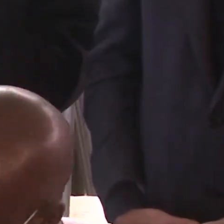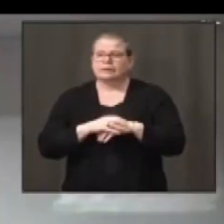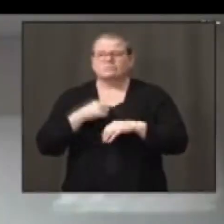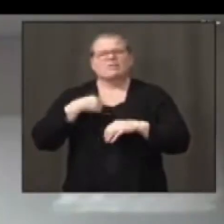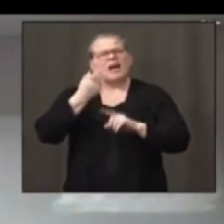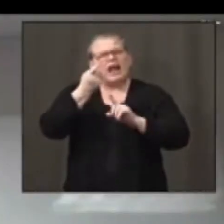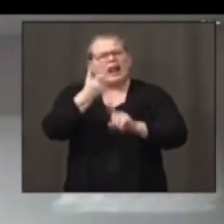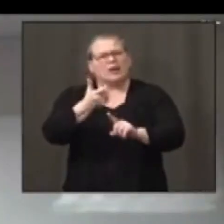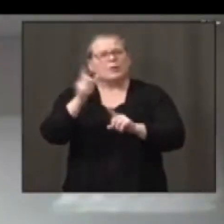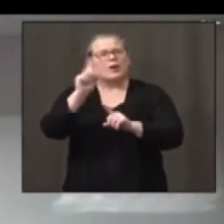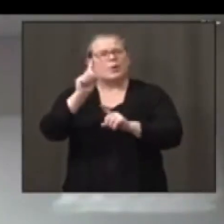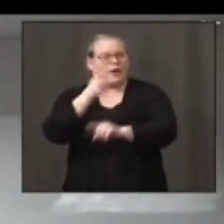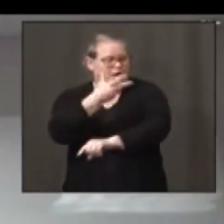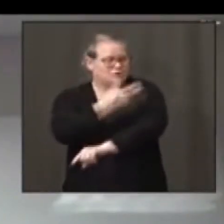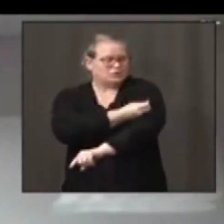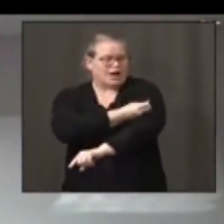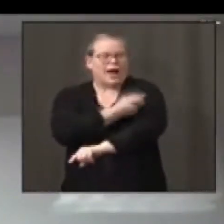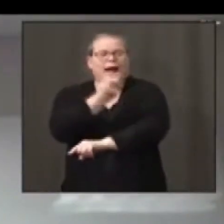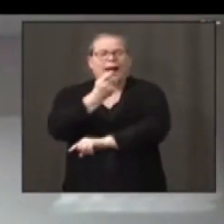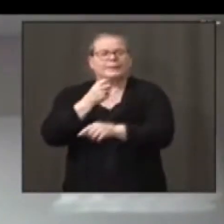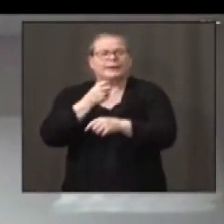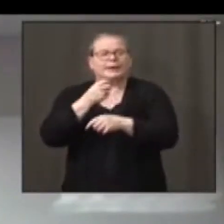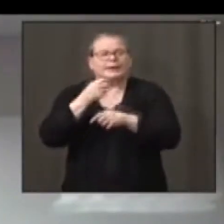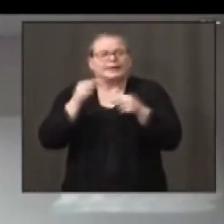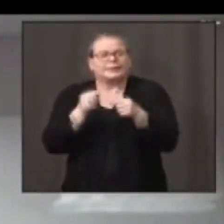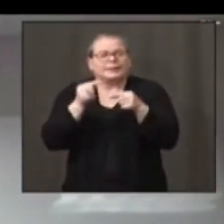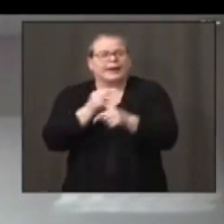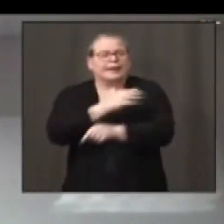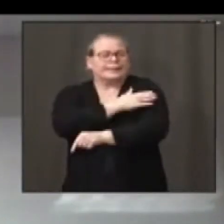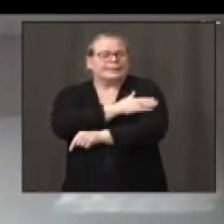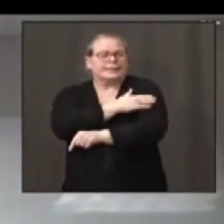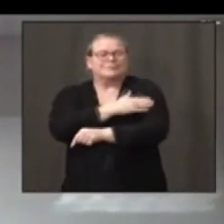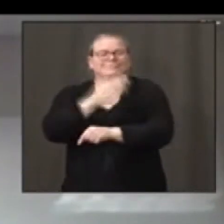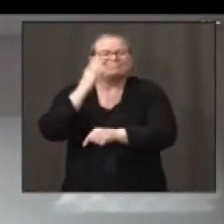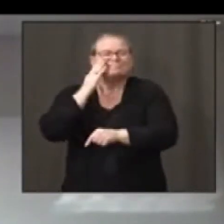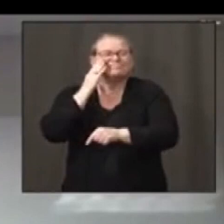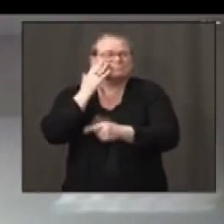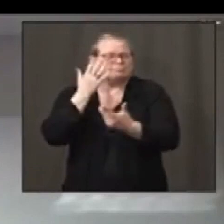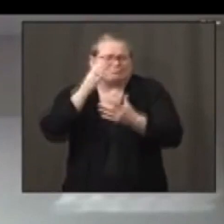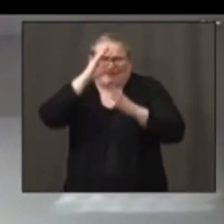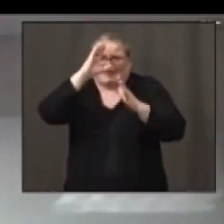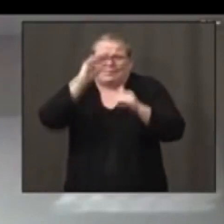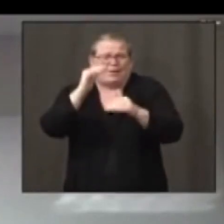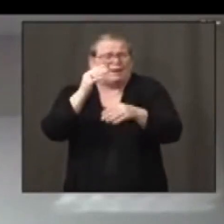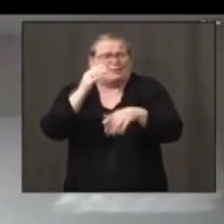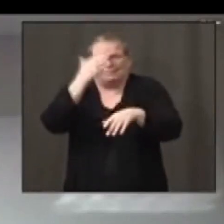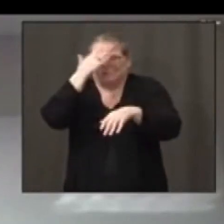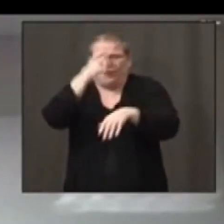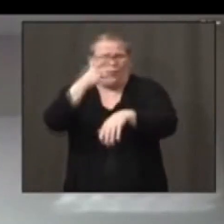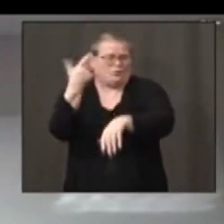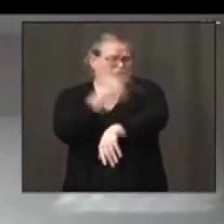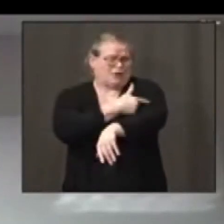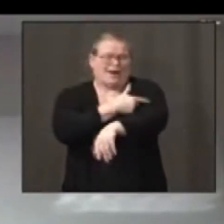THE STATE. KEITH THE STATE. KEITH GRANT THE STATE. KEITH GRANT WAS THE STATE. KEITH GRANT WAS ONE THE STATE. KEITH GRANT WAS ONE OF KEITH GRANT WAS ONE OF KEITH GRANT WAS ONE OF THE KEITH GRANT WAS ONE OF THE FIRST KEITH GRANT WAS ONE OF THE FIRST TO KEITH GRANT WAS ONE OF THE FIRST TO RECEIVE THE FIRST TO RECEIVE THE FIRST TO RECEIVE THE THE FIRST TO RECEIVE THE MONUMENTAL THE FIRST TO RECEIVE THE MONUMENTAL INJEC THE FIRST TO RECEIVE >>E MONUMENTAL INJEC E MONUMENTAL INJEC E MONUMENTAL INJEC SOME E MONUMENTAL INJEC SOME MILD E MONUMENTAL INJEC SOME MILD SORENESS E MONUMENTAL INJEC SOME MILD SORENESS AT E MONUMENTAL INJEC SOME MILD SORENESS AT THE E MONUMENTAL INJEC SOME MILD SORENESS AT THE SITE SOME MILD SORENESS AT THE SITE